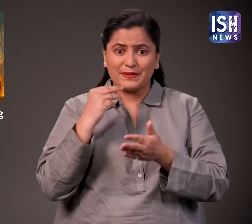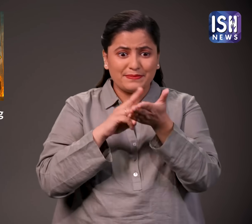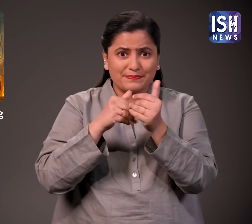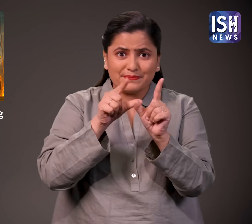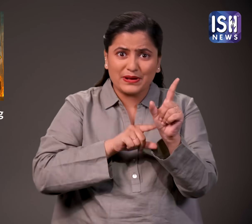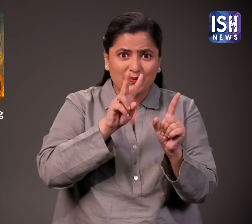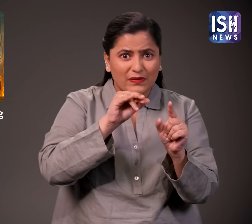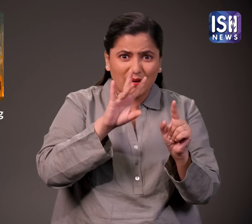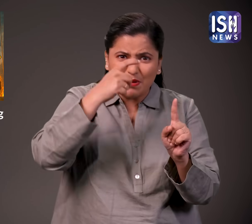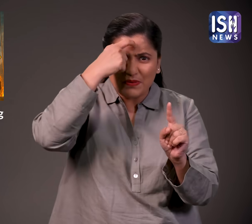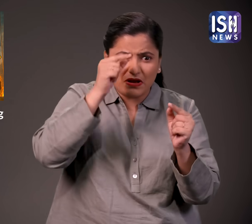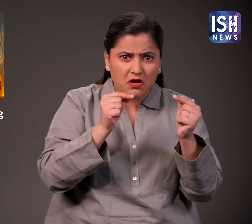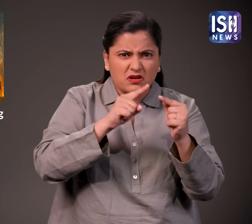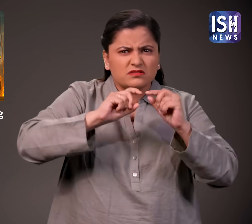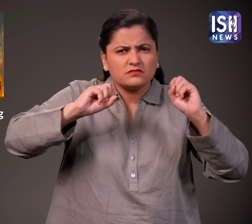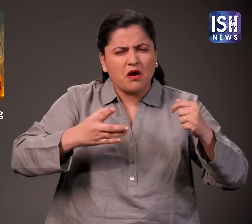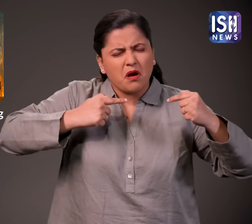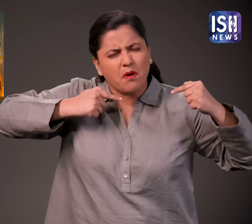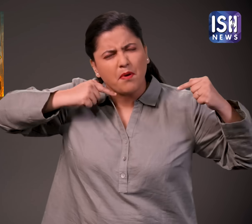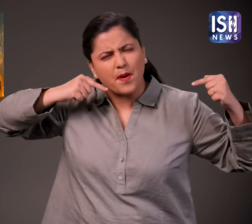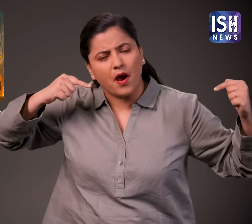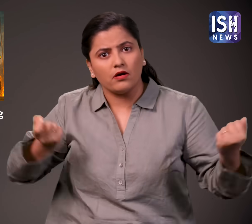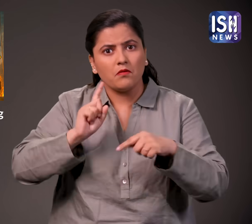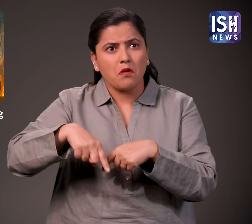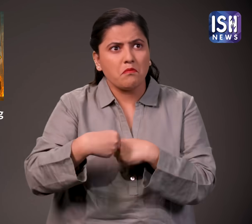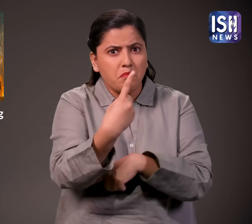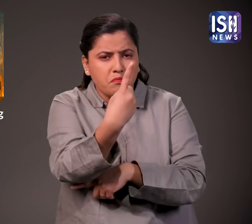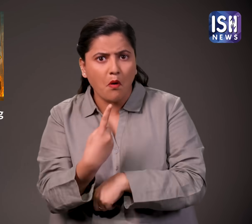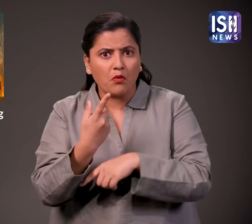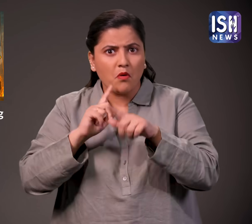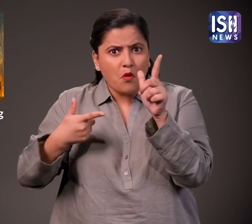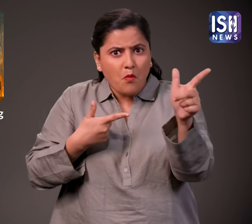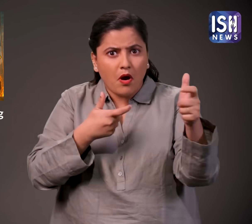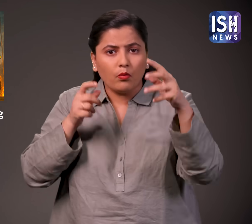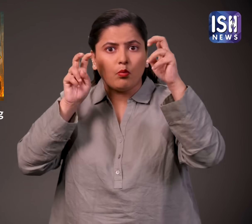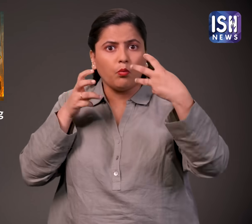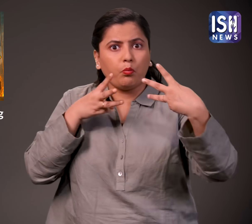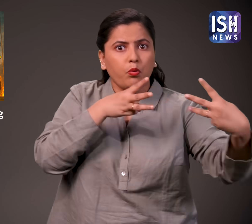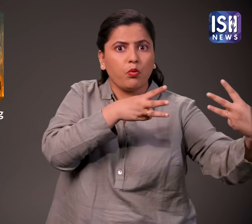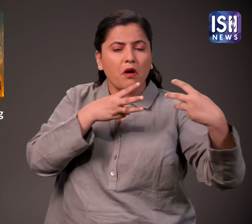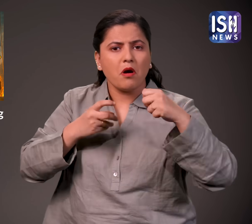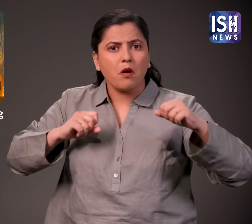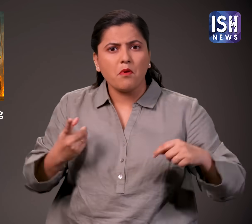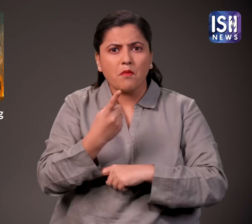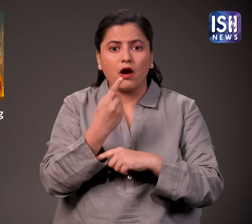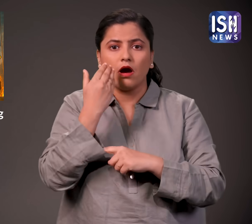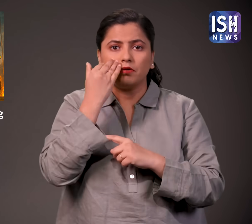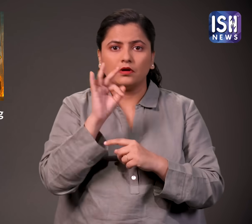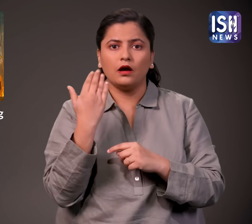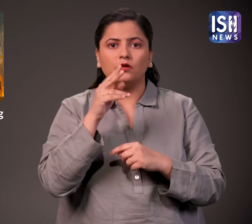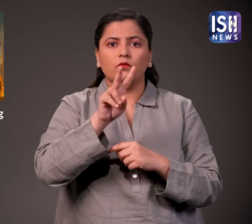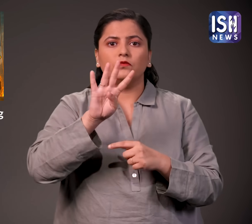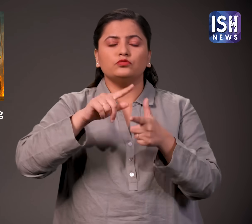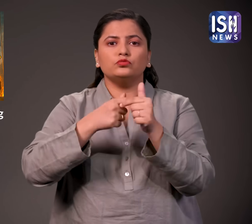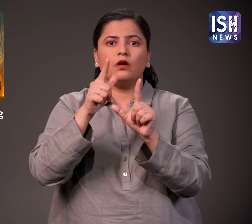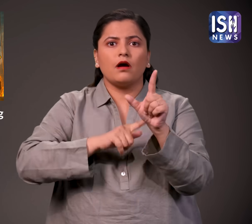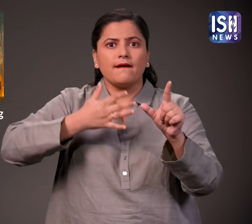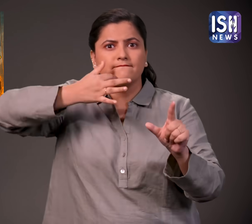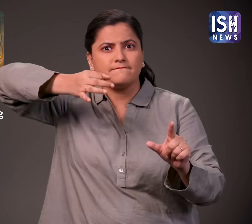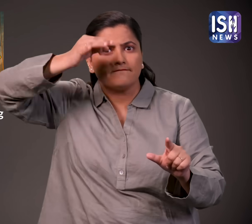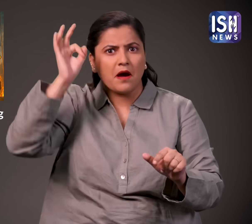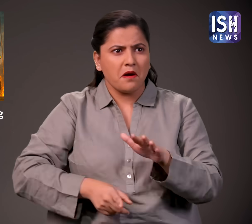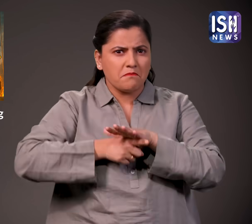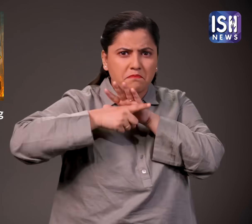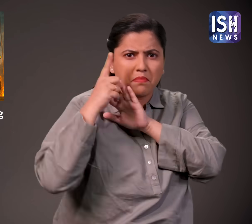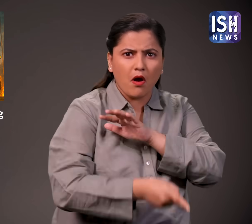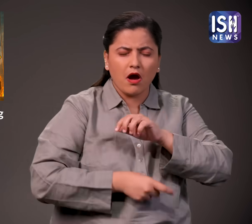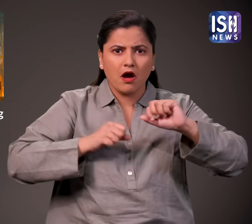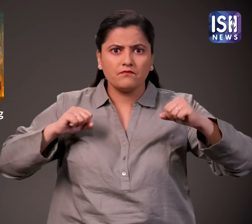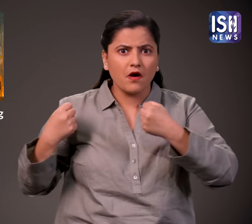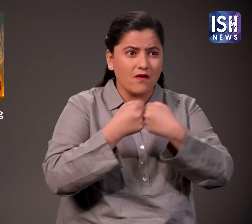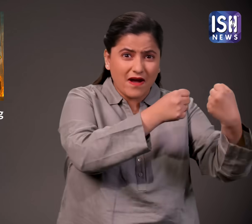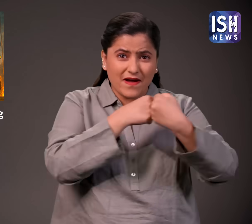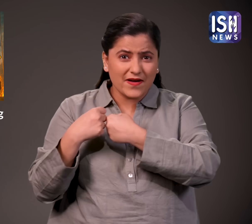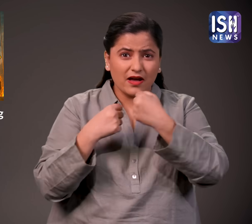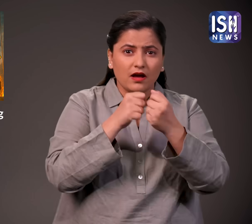By 24th July, the conflict turned into a full war, with missiles, heavy firing, etc.